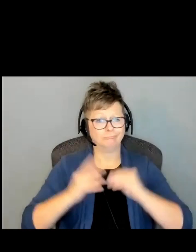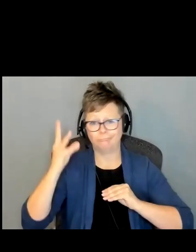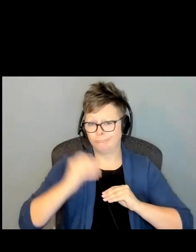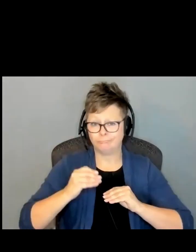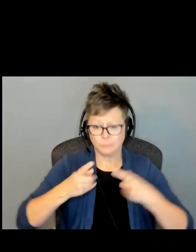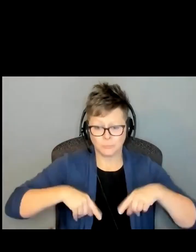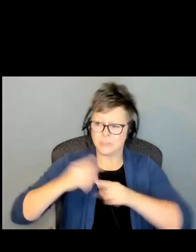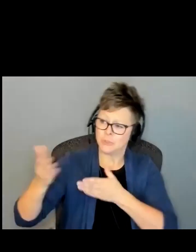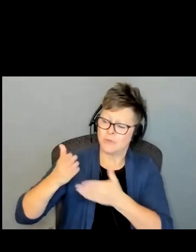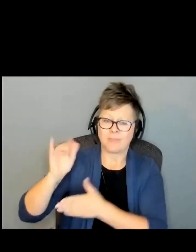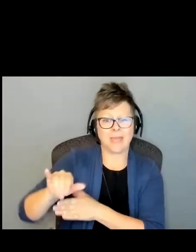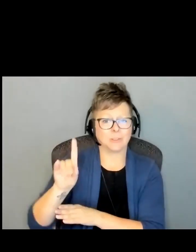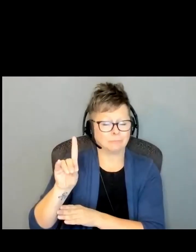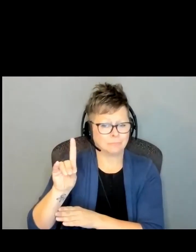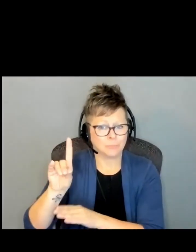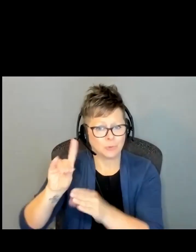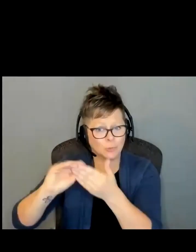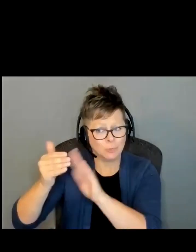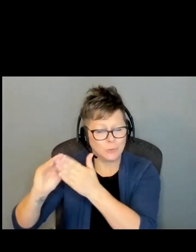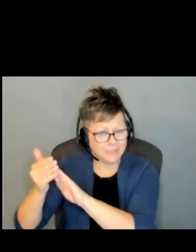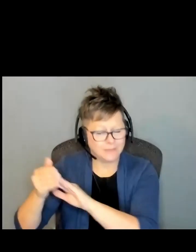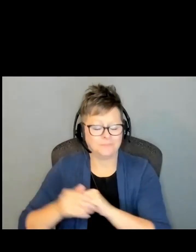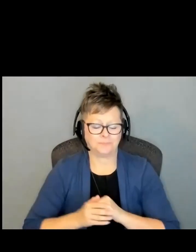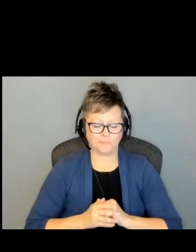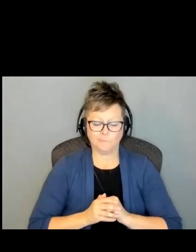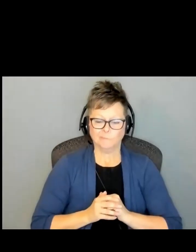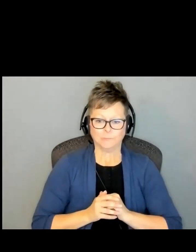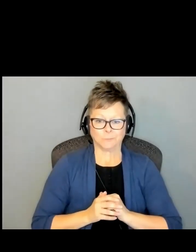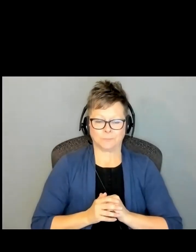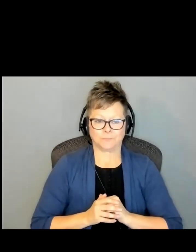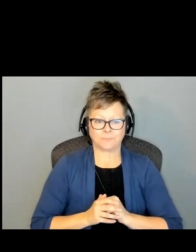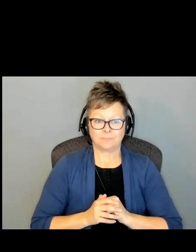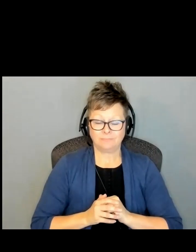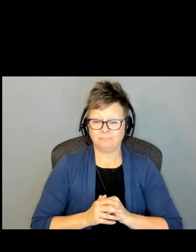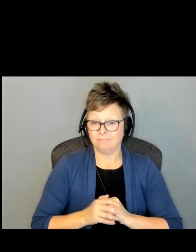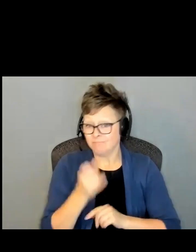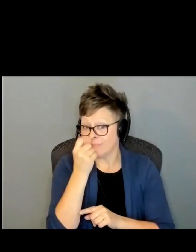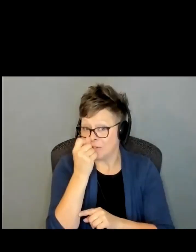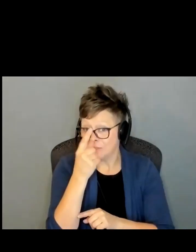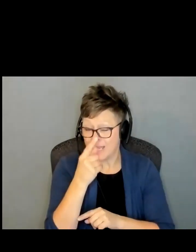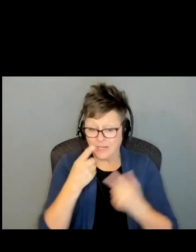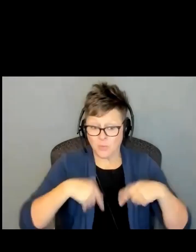Some of the family members we meet them at birth when the child is coming out of child